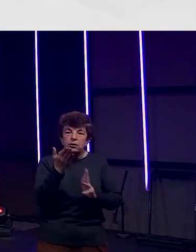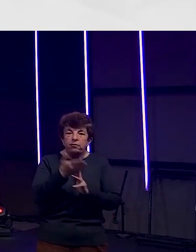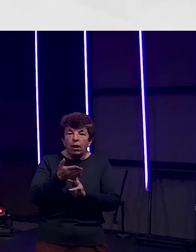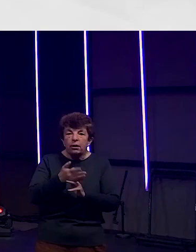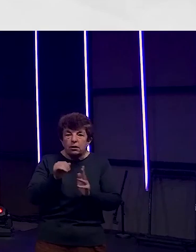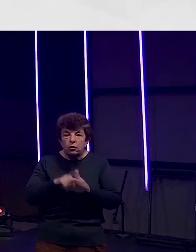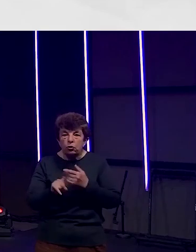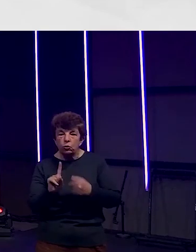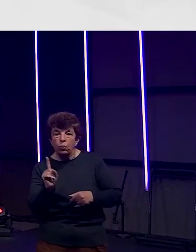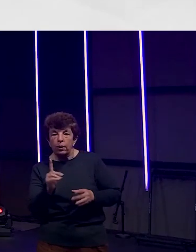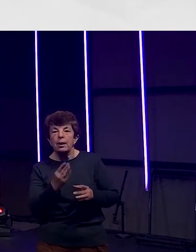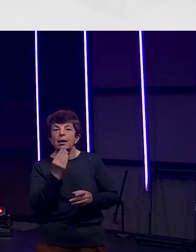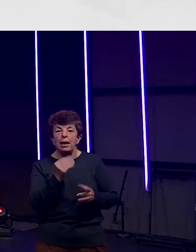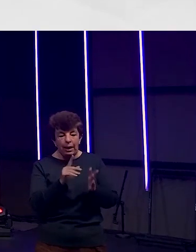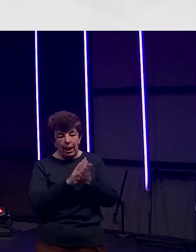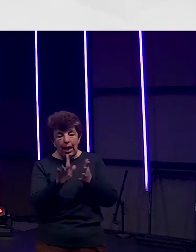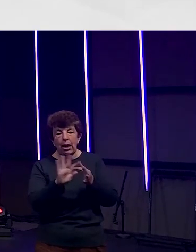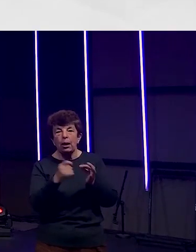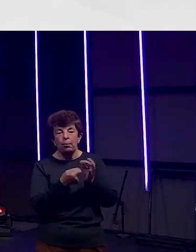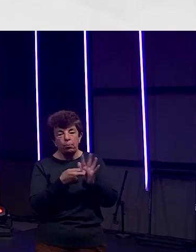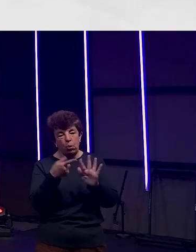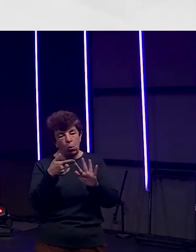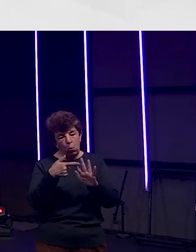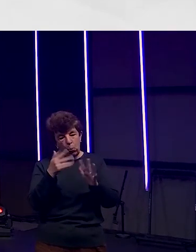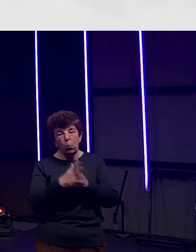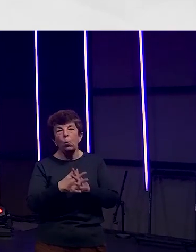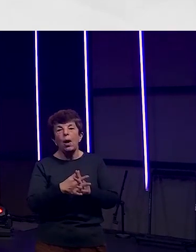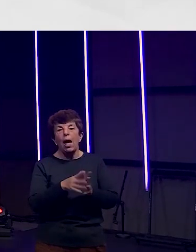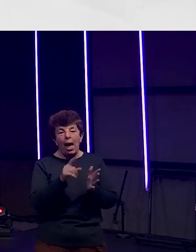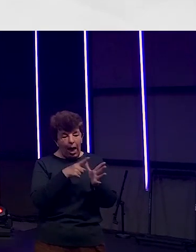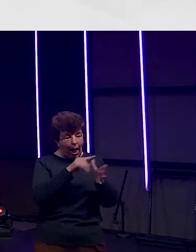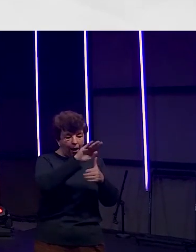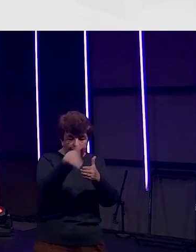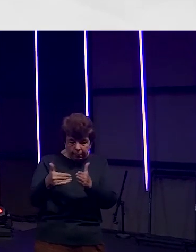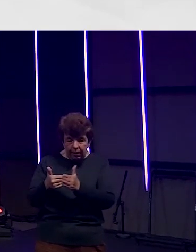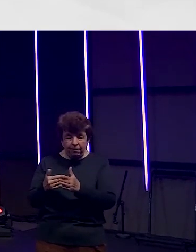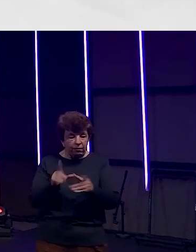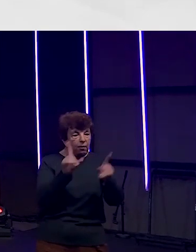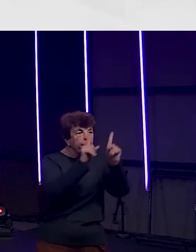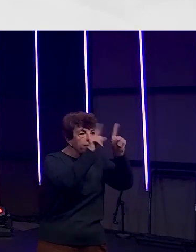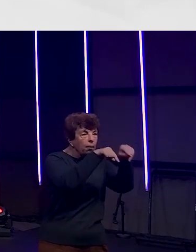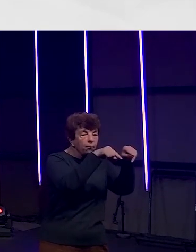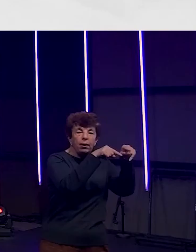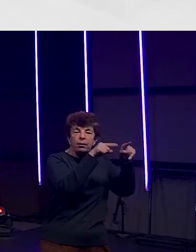the Hebrew alphabet and so from the beginning from verse 1and going down